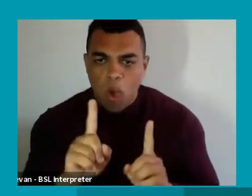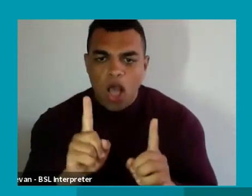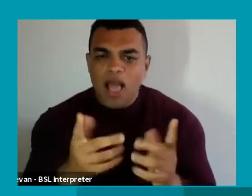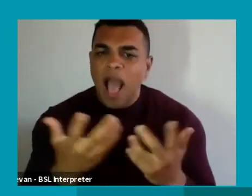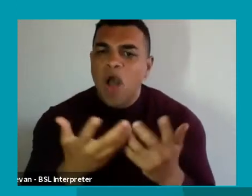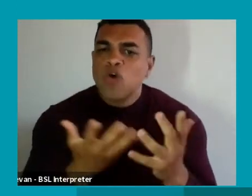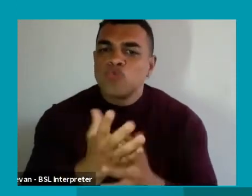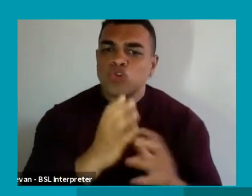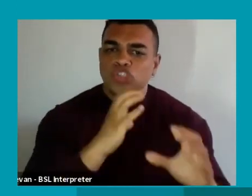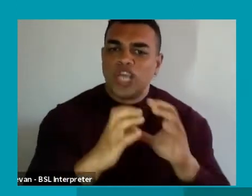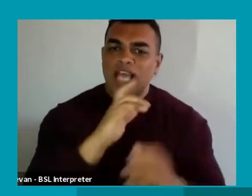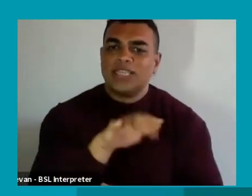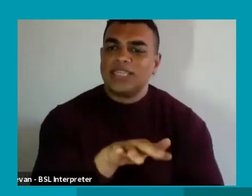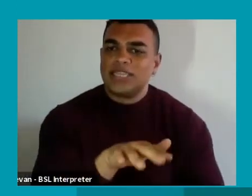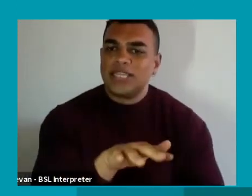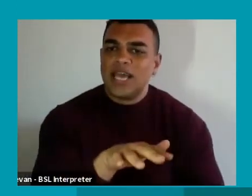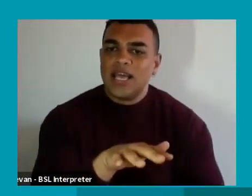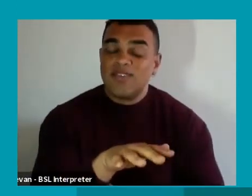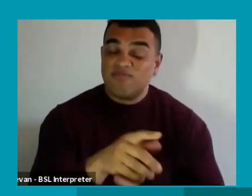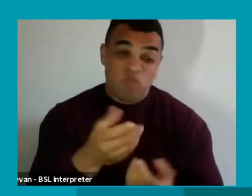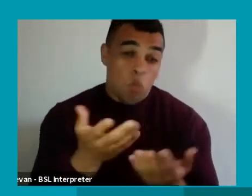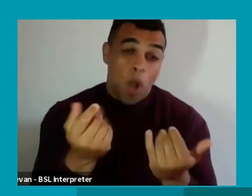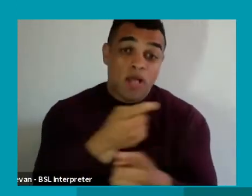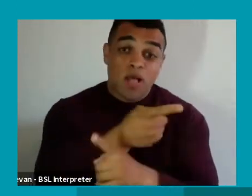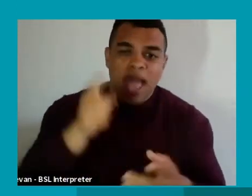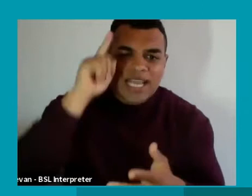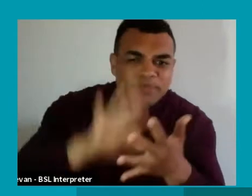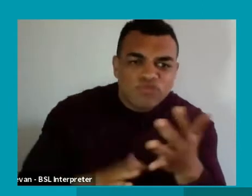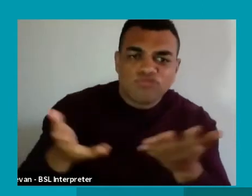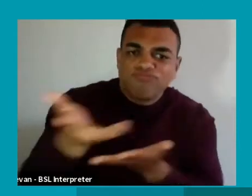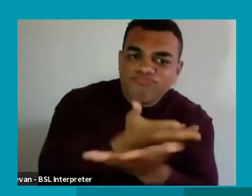you are very welcome to share your experiences with each other or let us